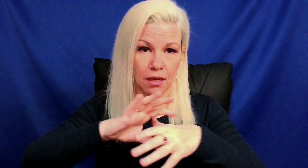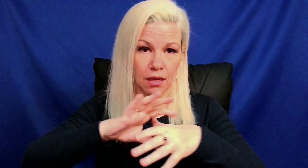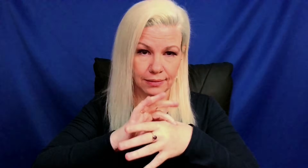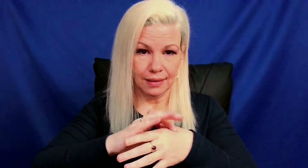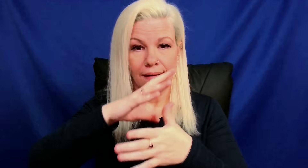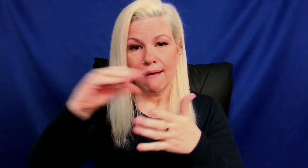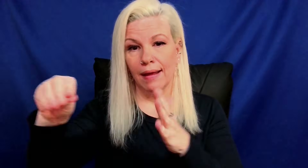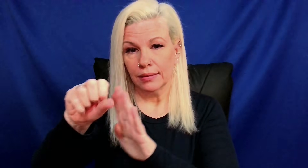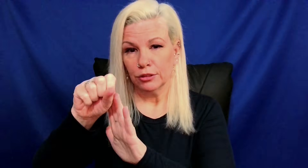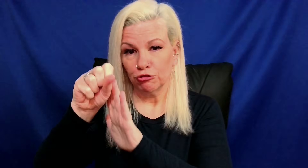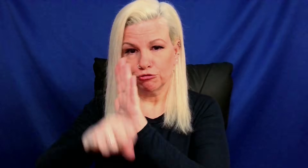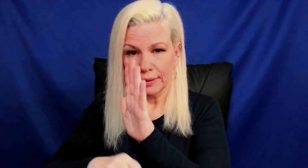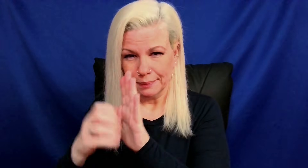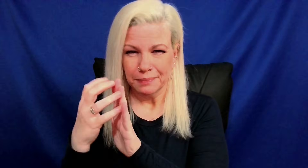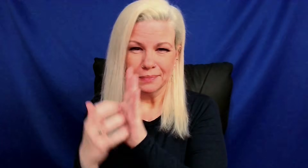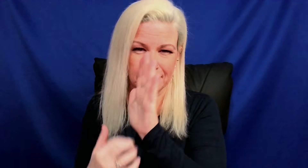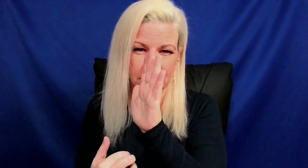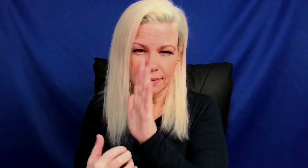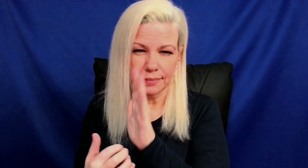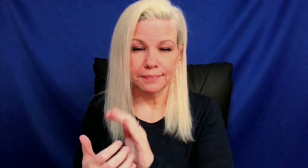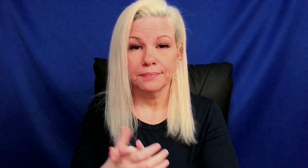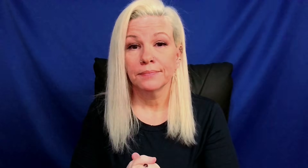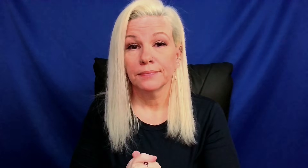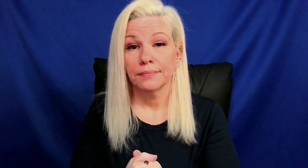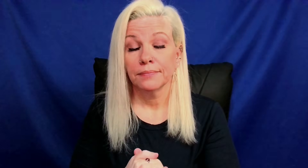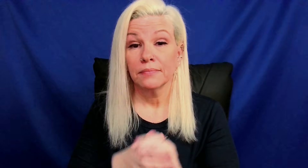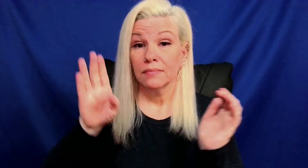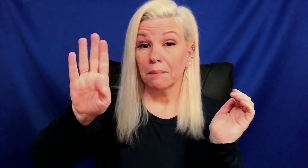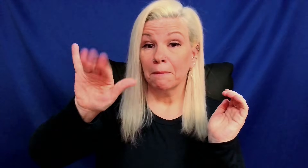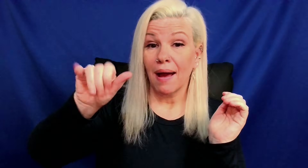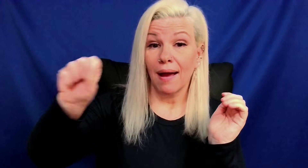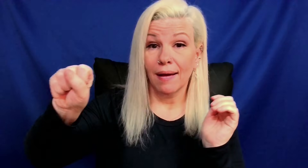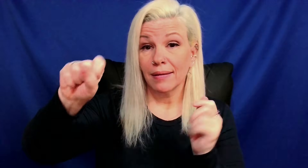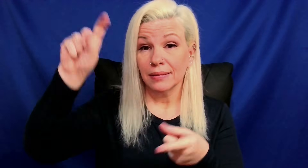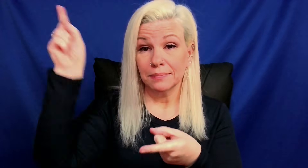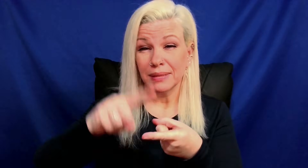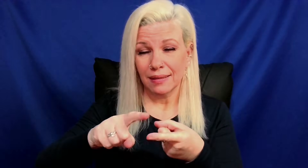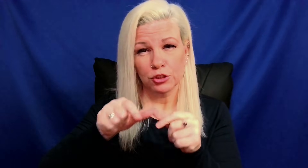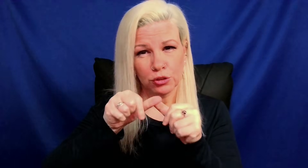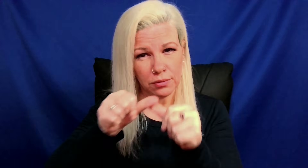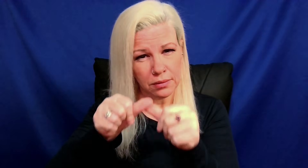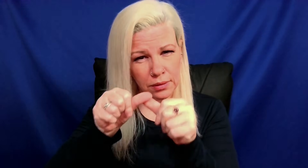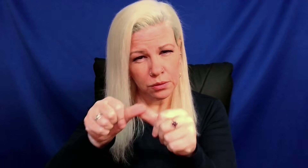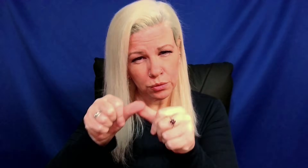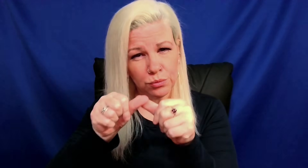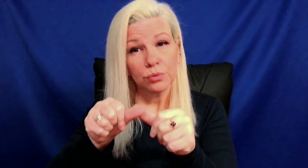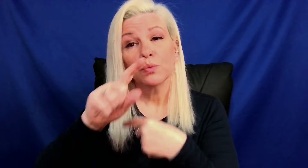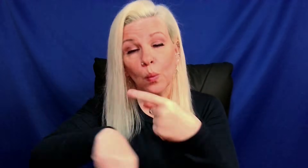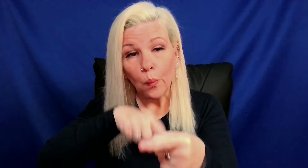and scripts. Bias mitigation continues